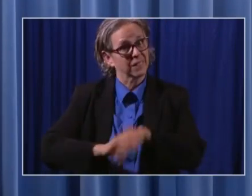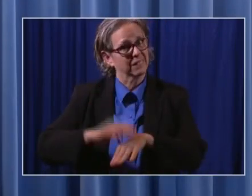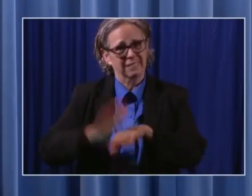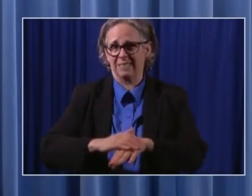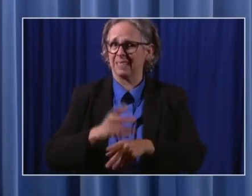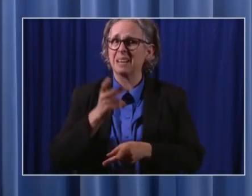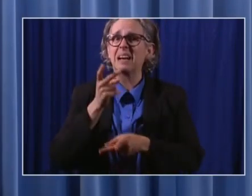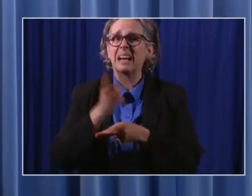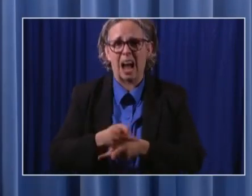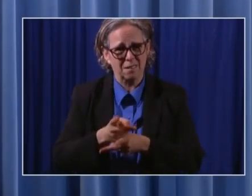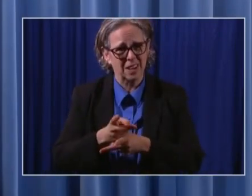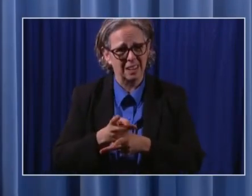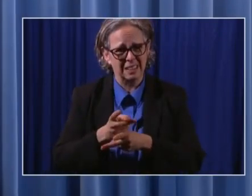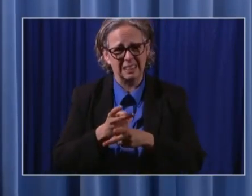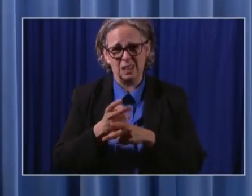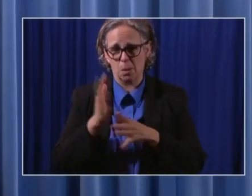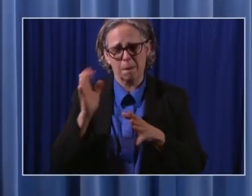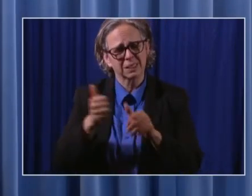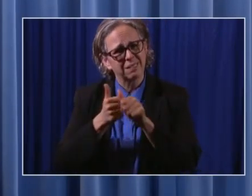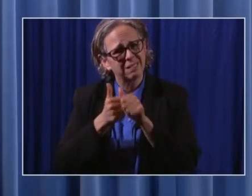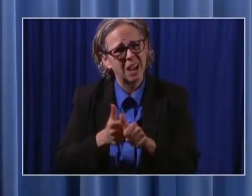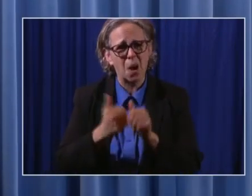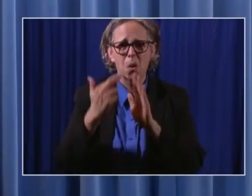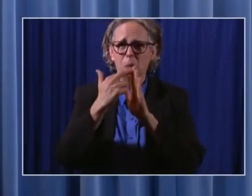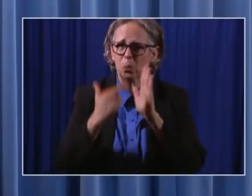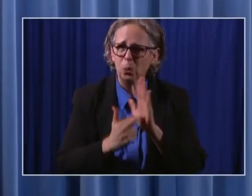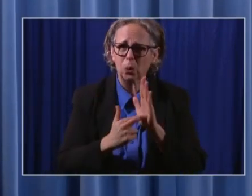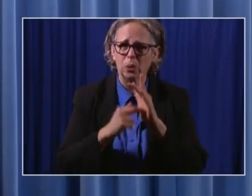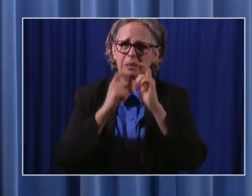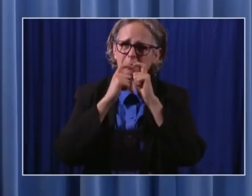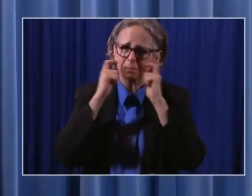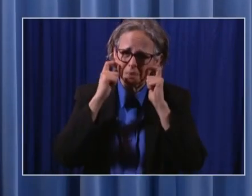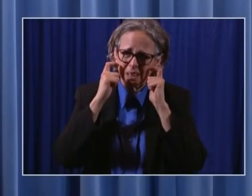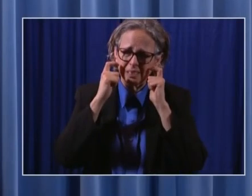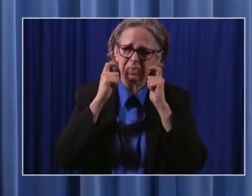COUNTIES REALLY NEED TO CONTINUE TO BE VIGILANT AND